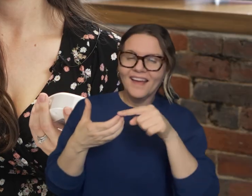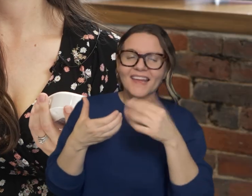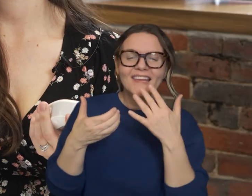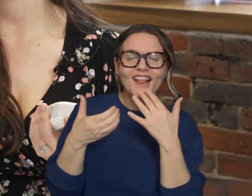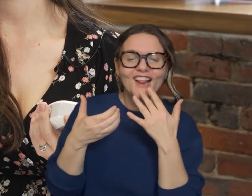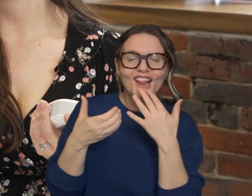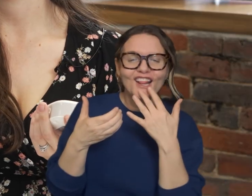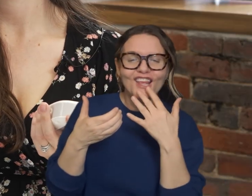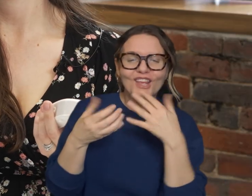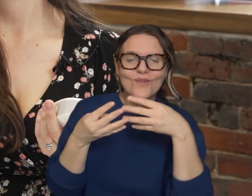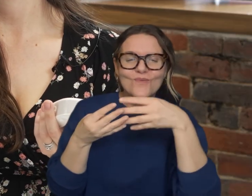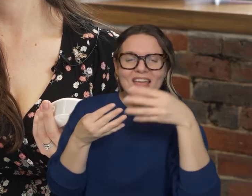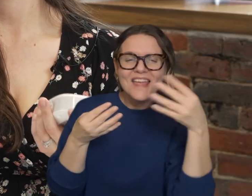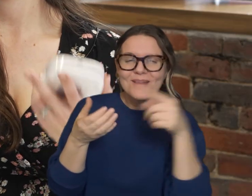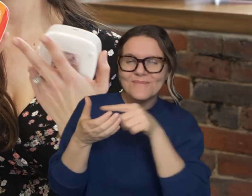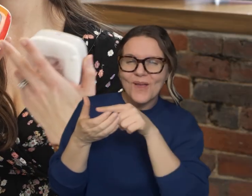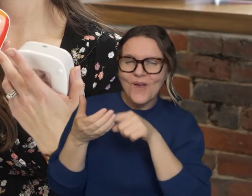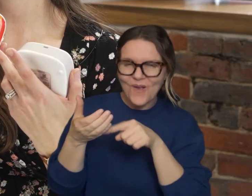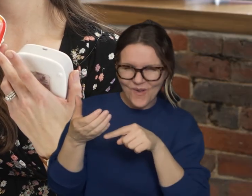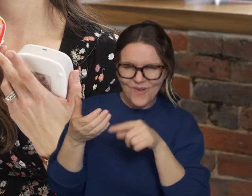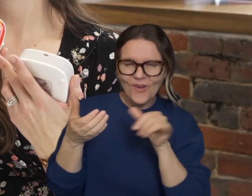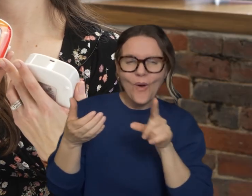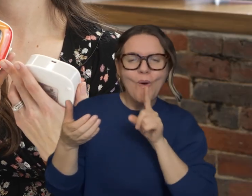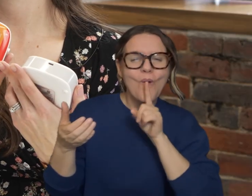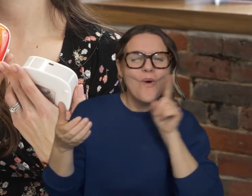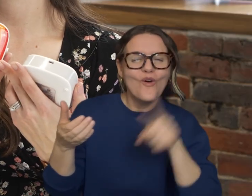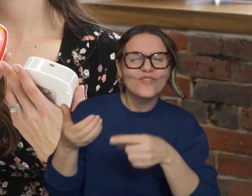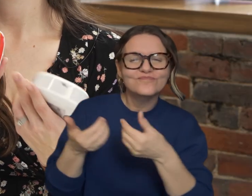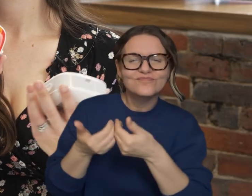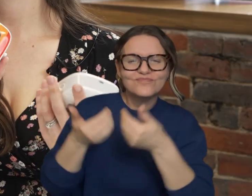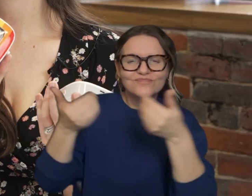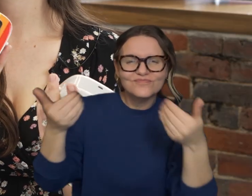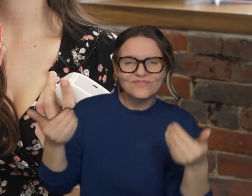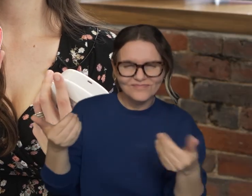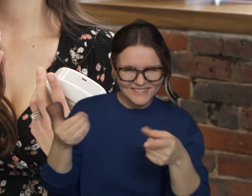a skin decal that goes on the side and the front of the pump motor now they have lots of different